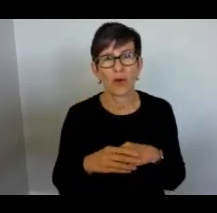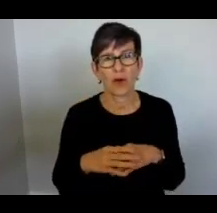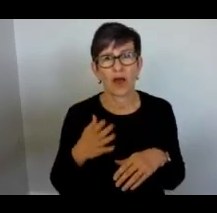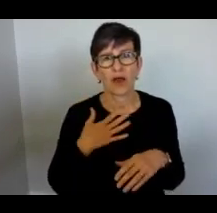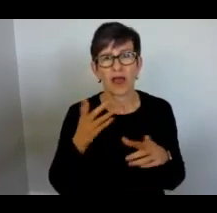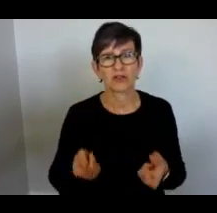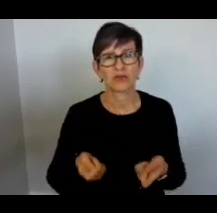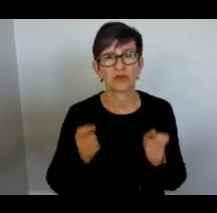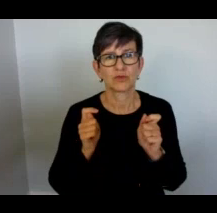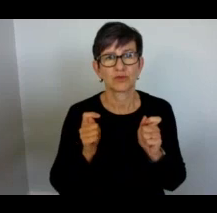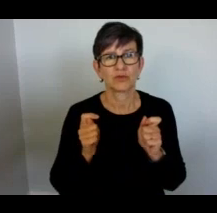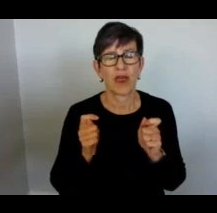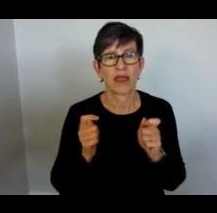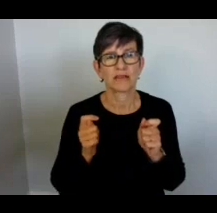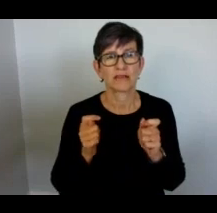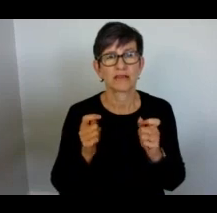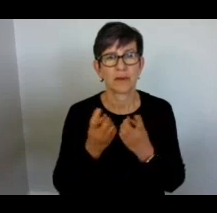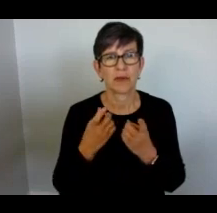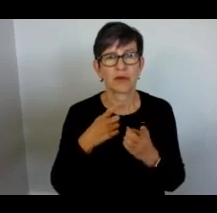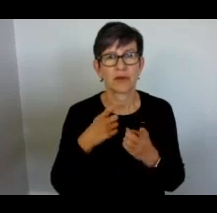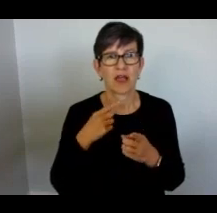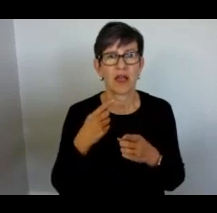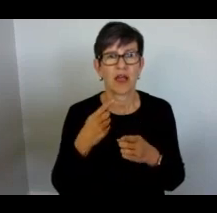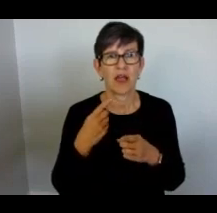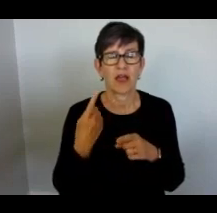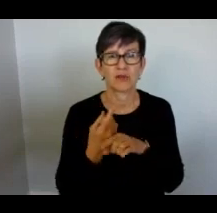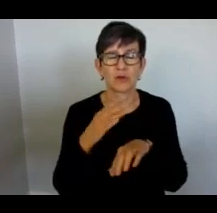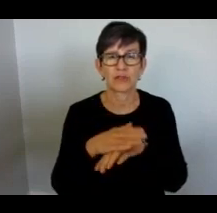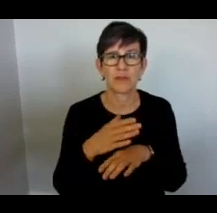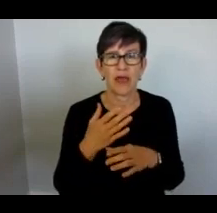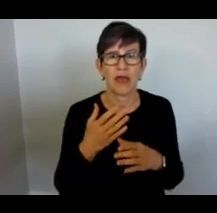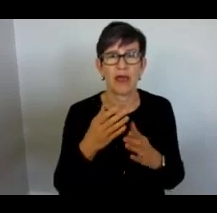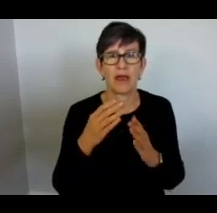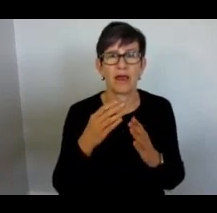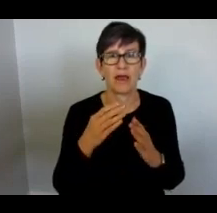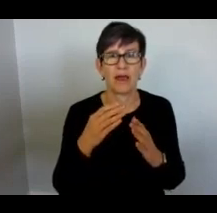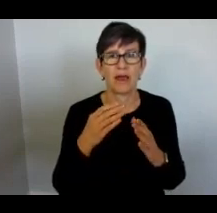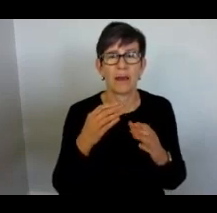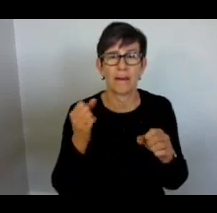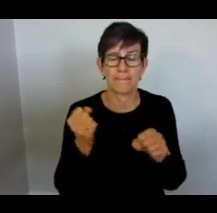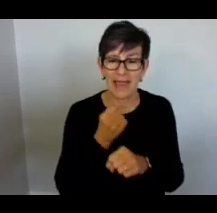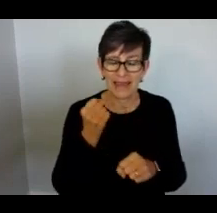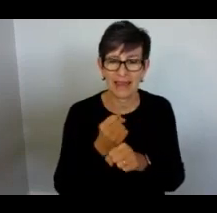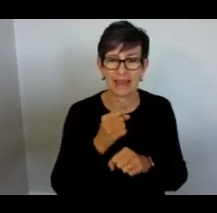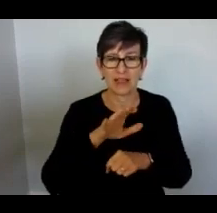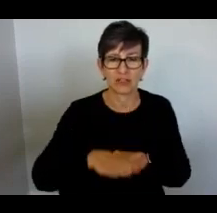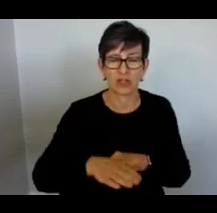focused a lot on the making of a child protection order application but I thought certainly there's